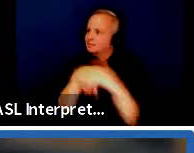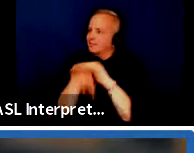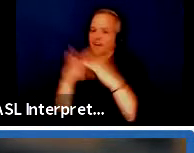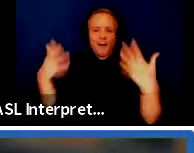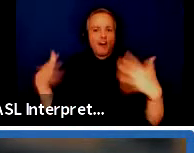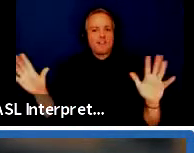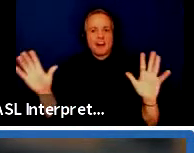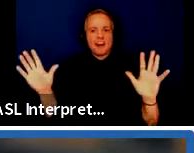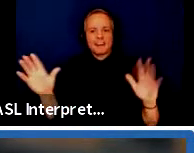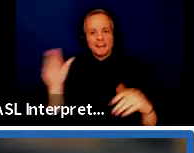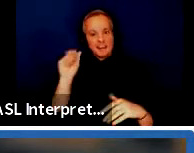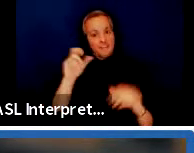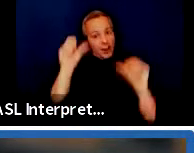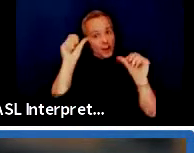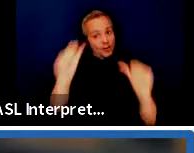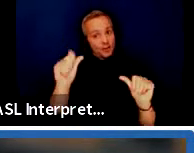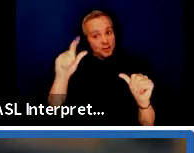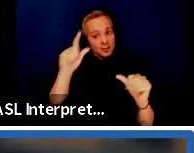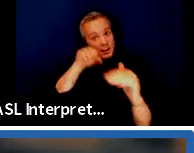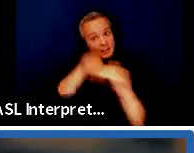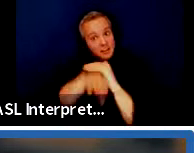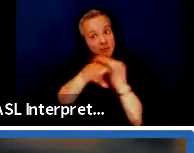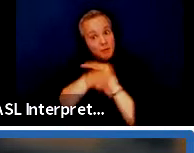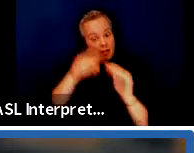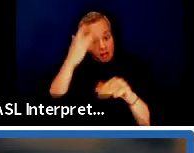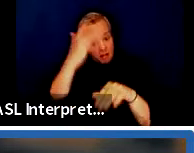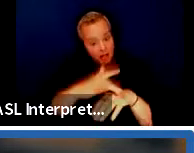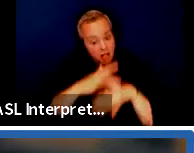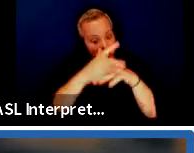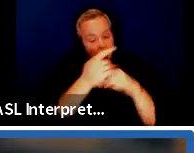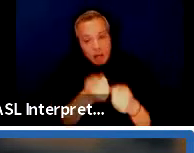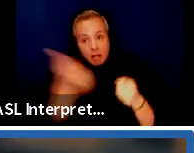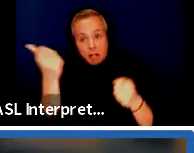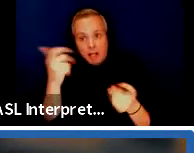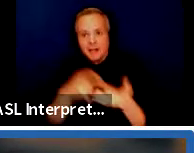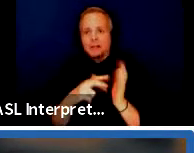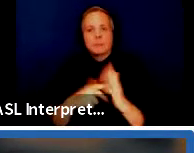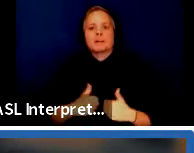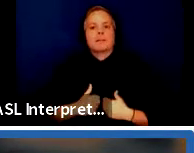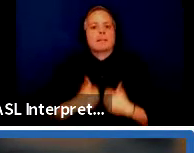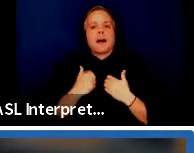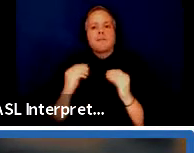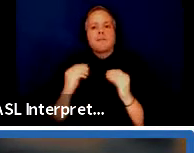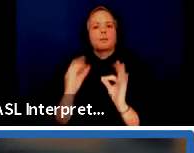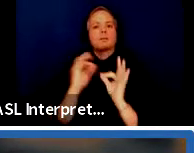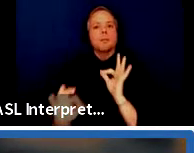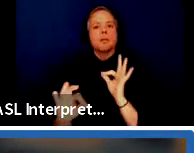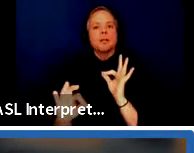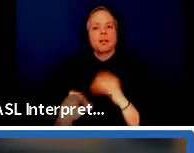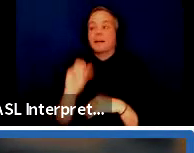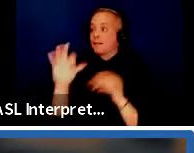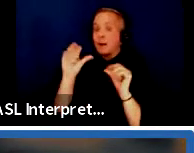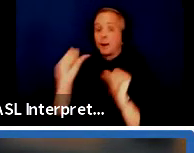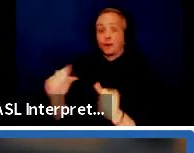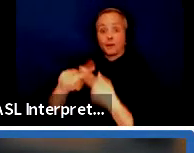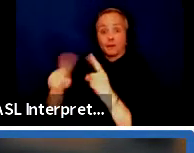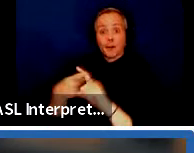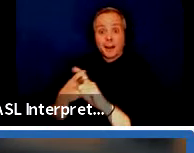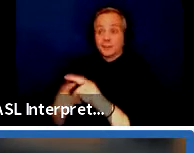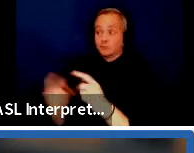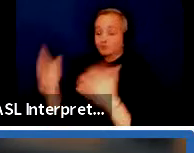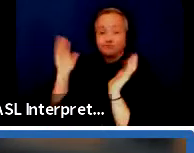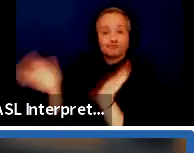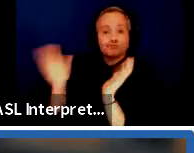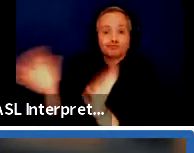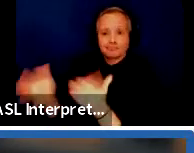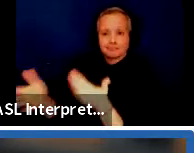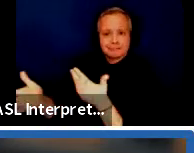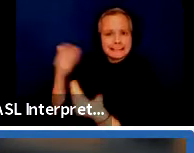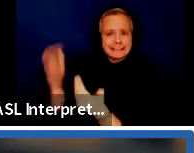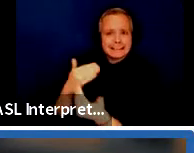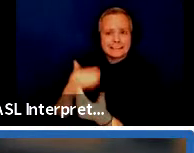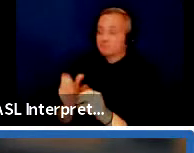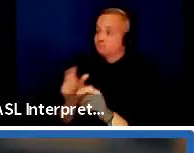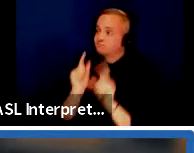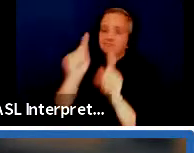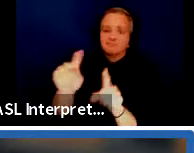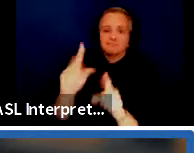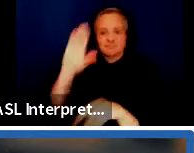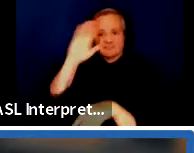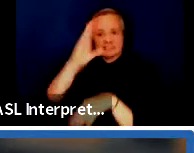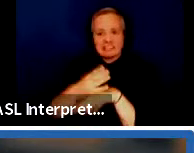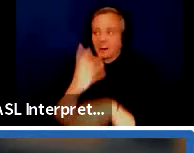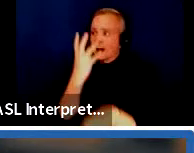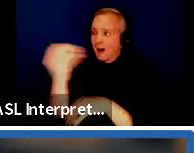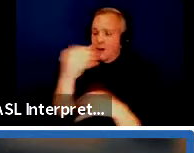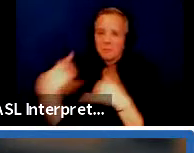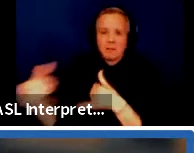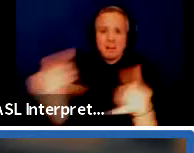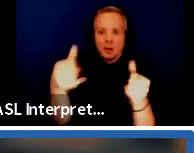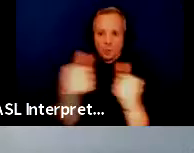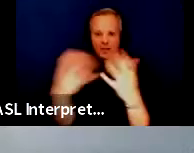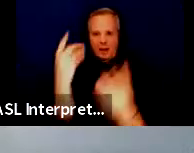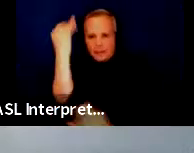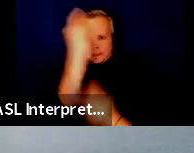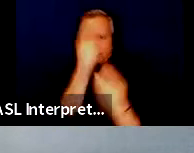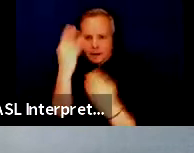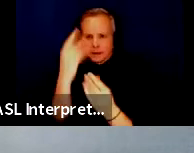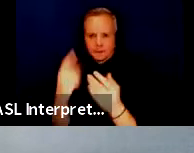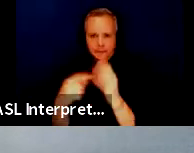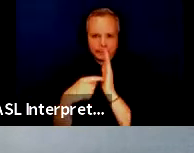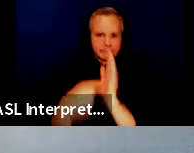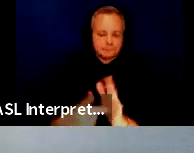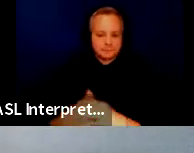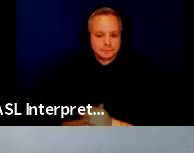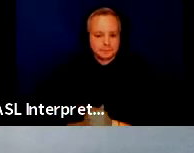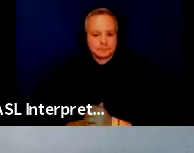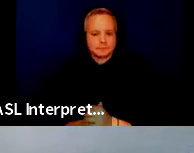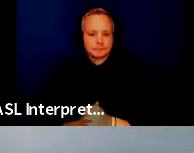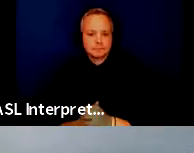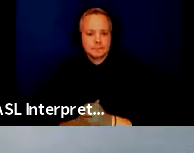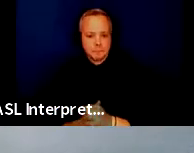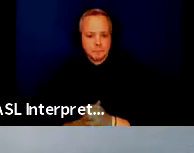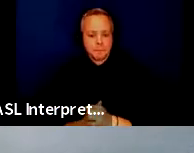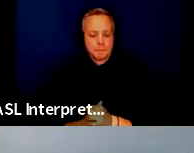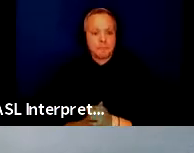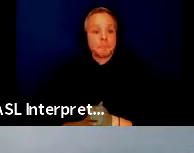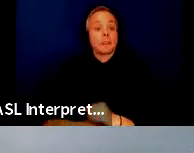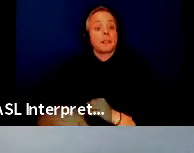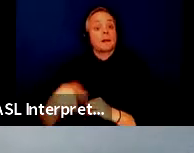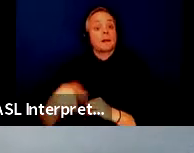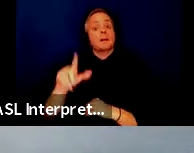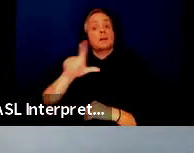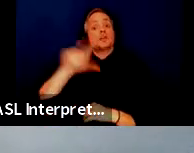STRESS LEVELS. ALMOST TWENTY YEARS AGO, I CAME